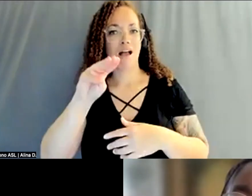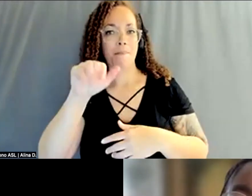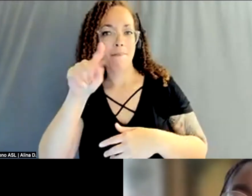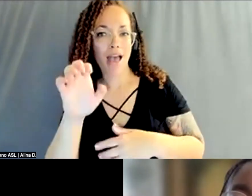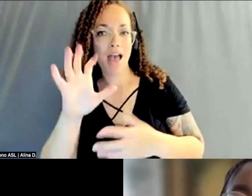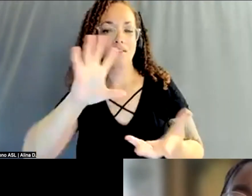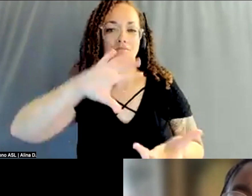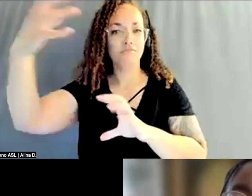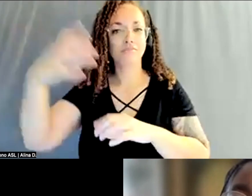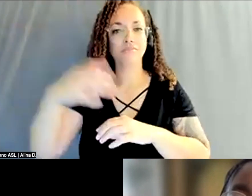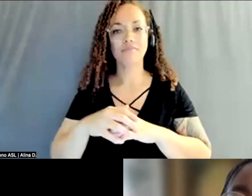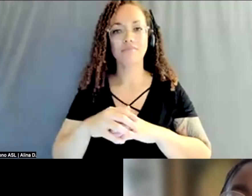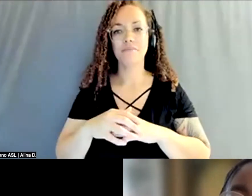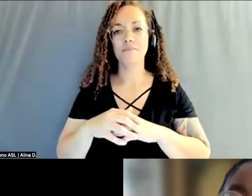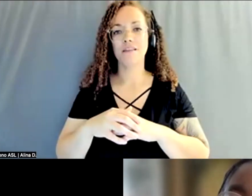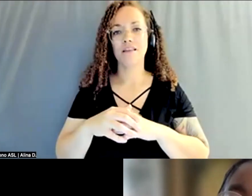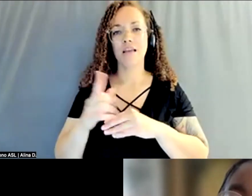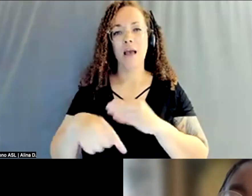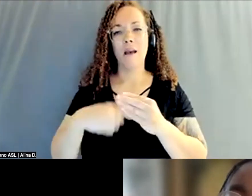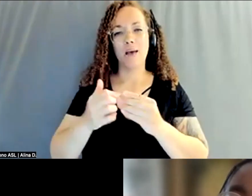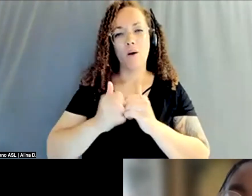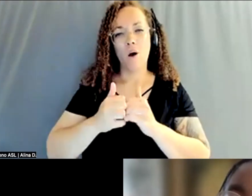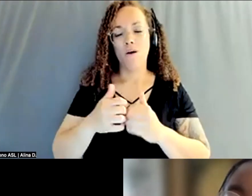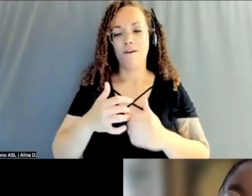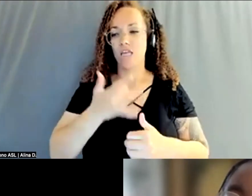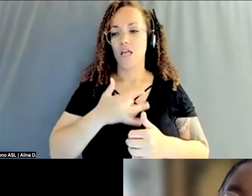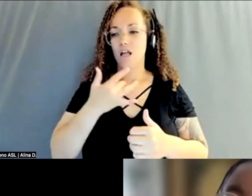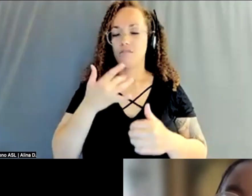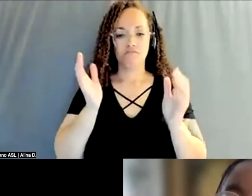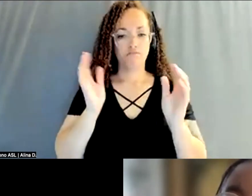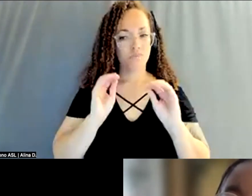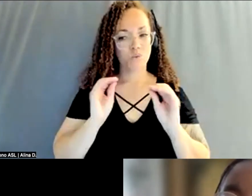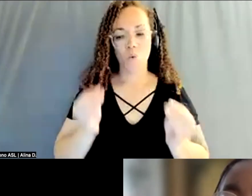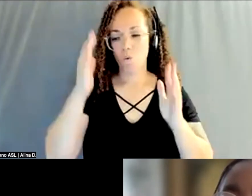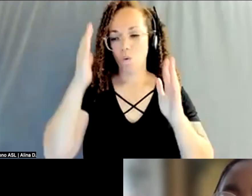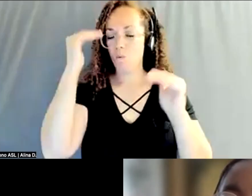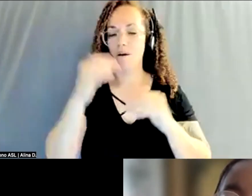that oftentimes in popular discourse, not people who are like deep in the dirt, you know, doing